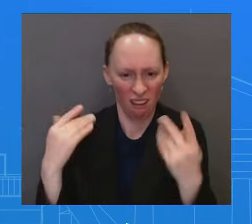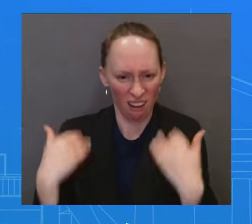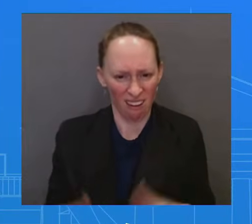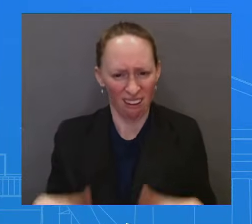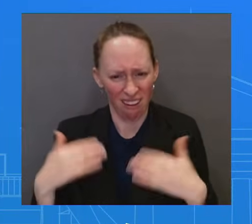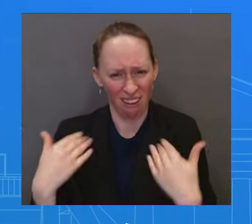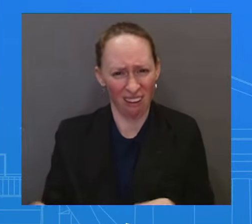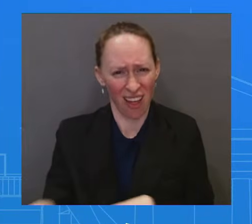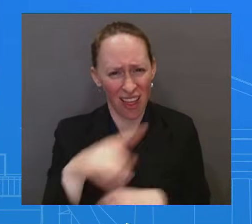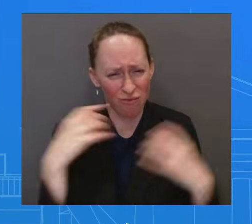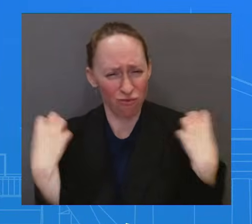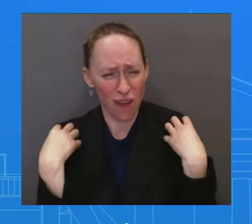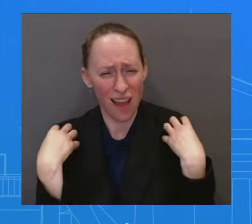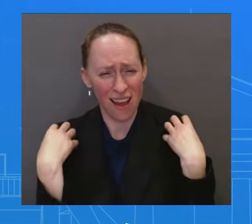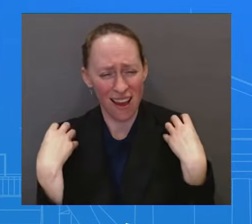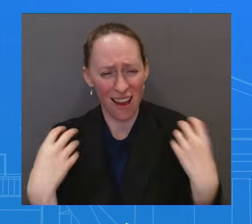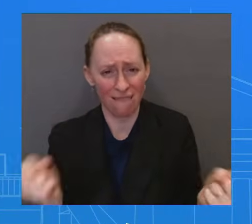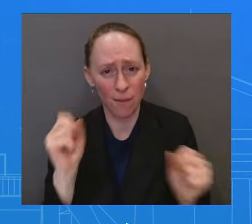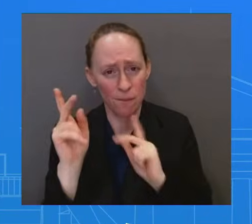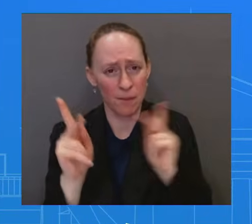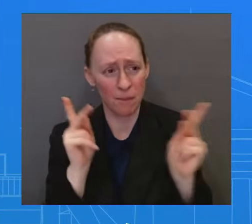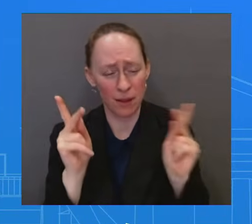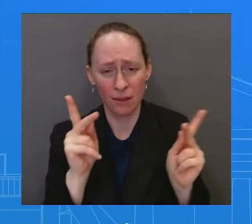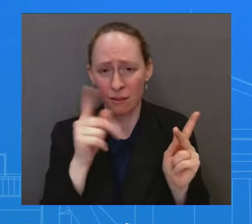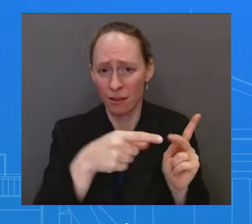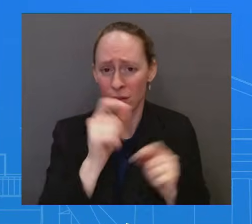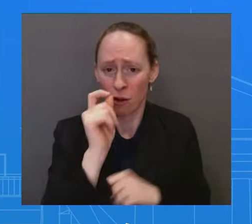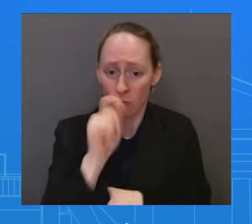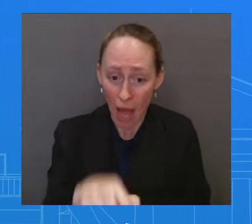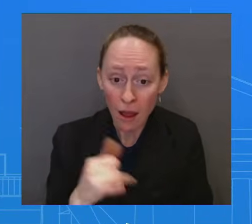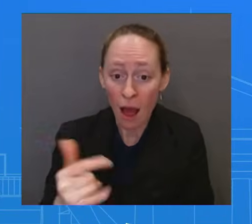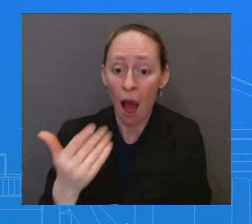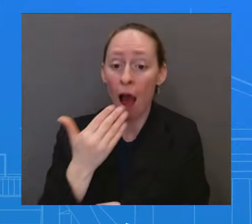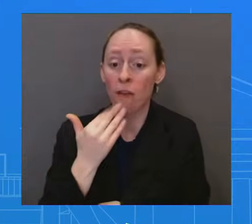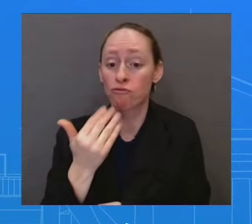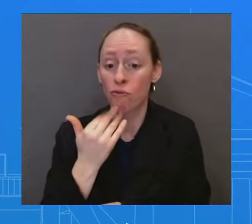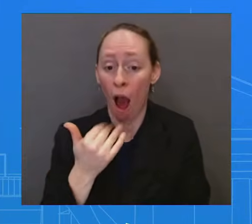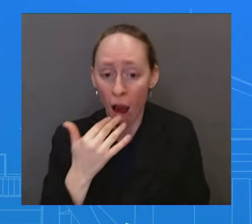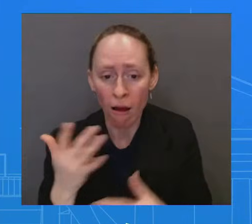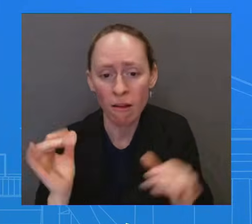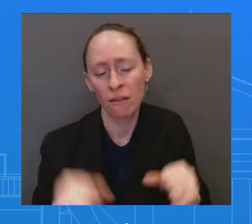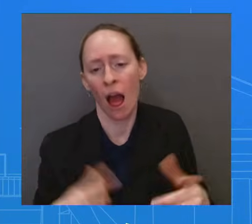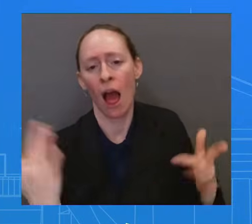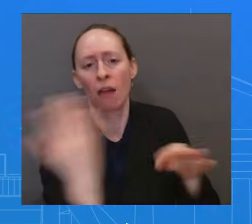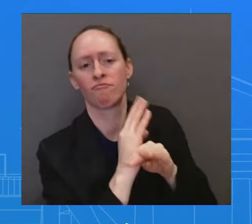to put pressure on Hamas in the wake of the worst terrorist attack they've -- that they've ever -- that they've ever succumbed to.